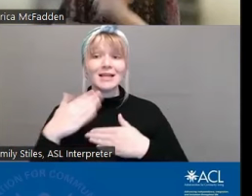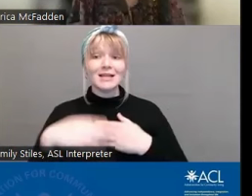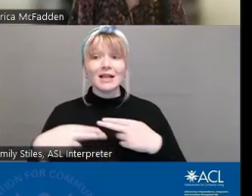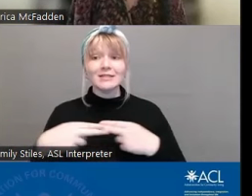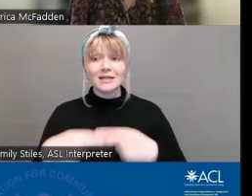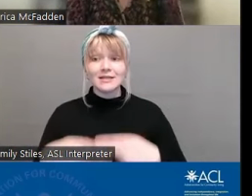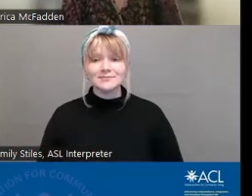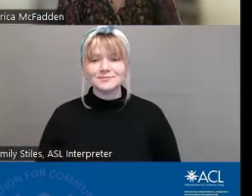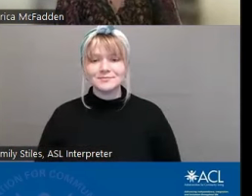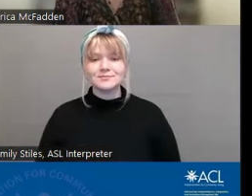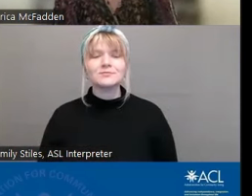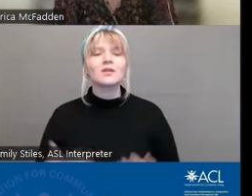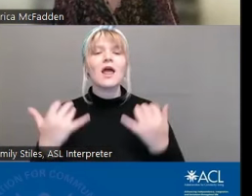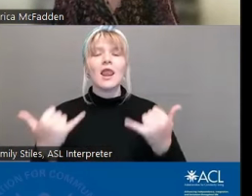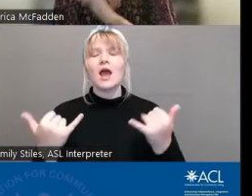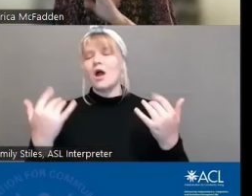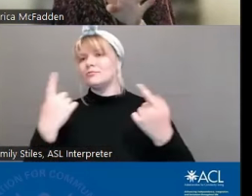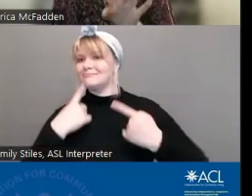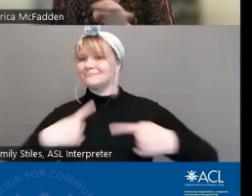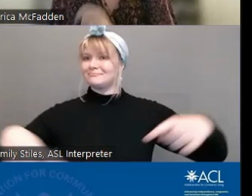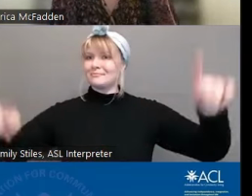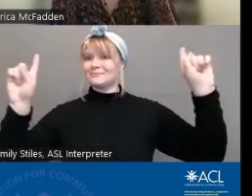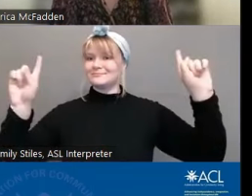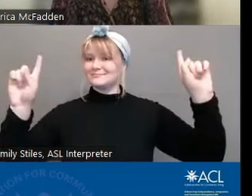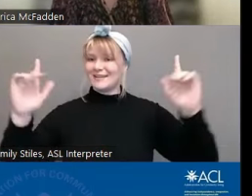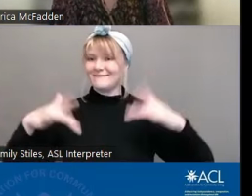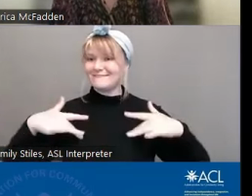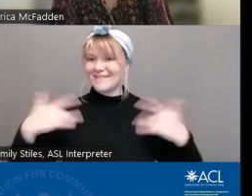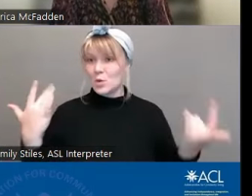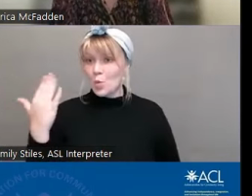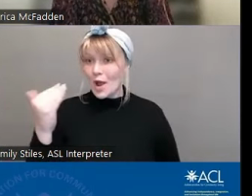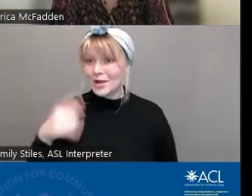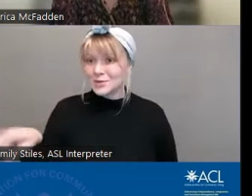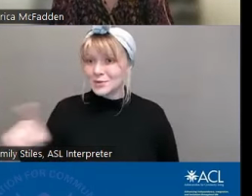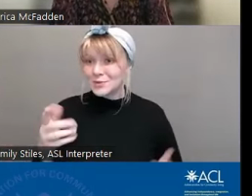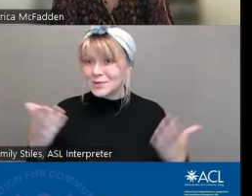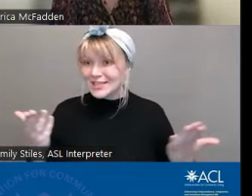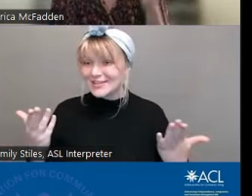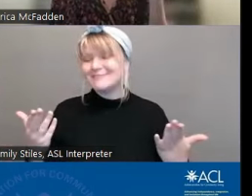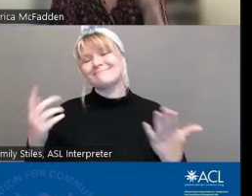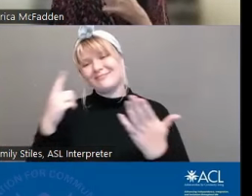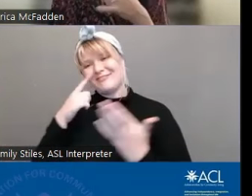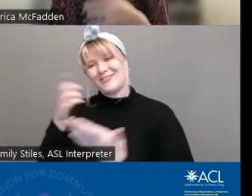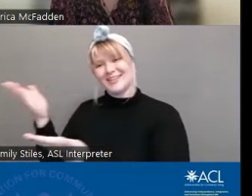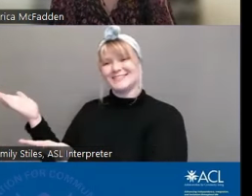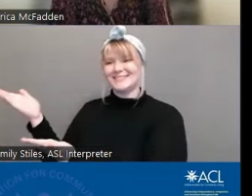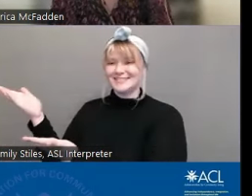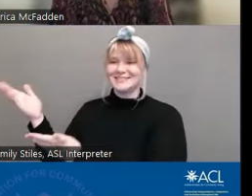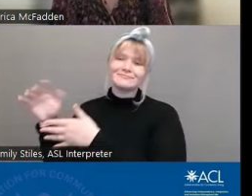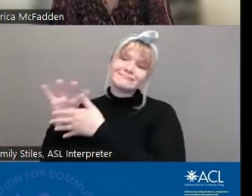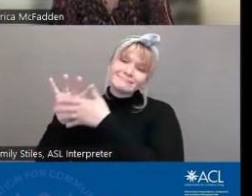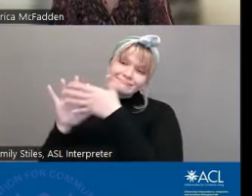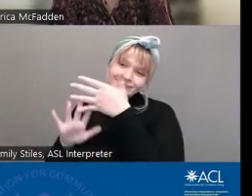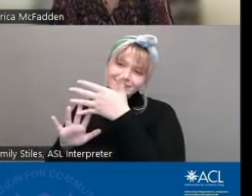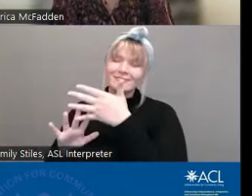Now to the main event, why you are all here for today's webinar. This is a quick overview of what we will discuss today.